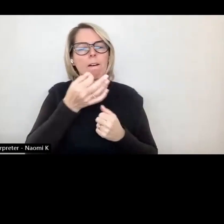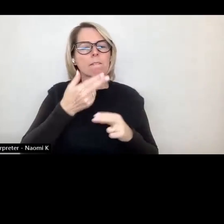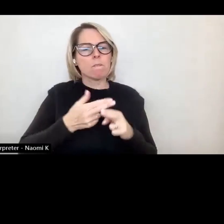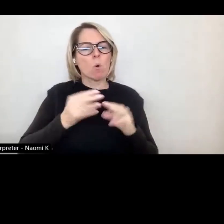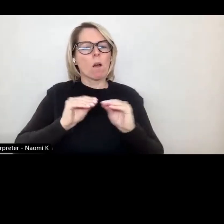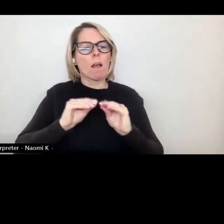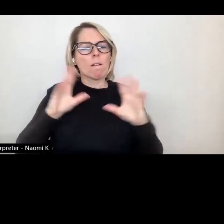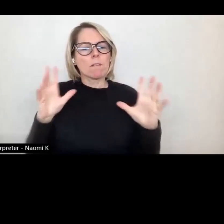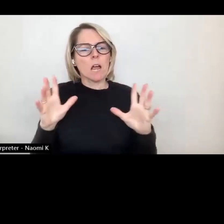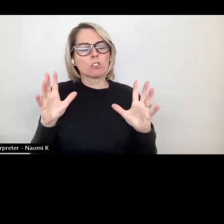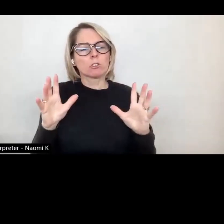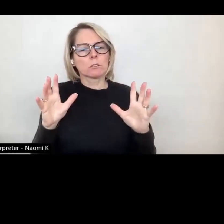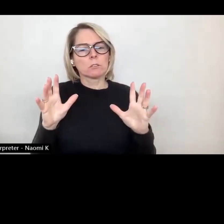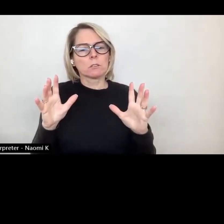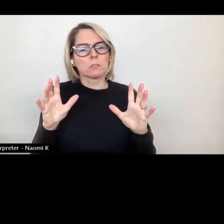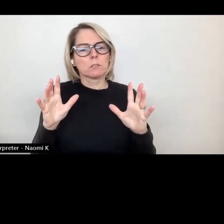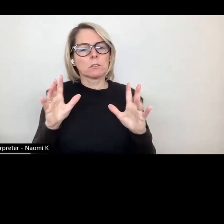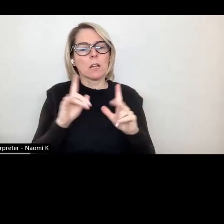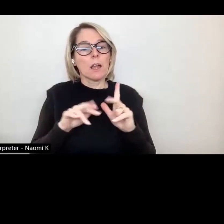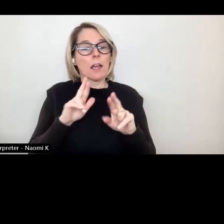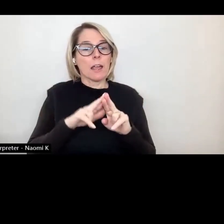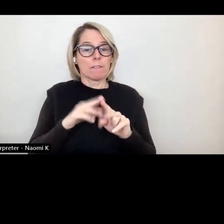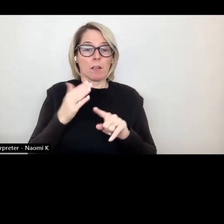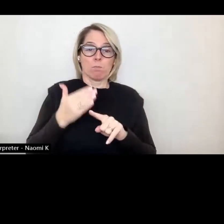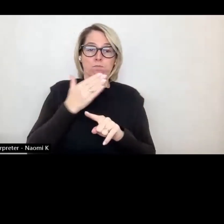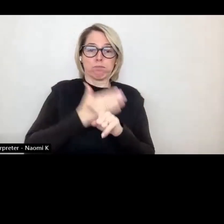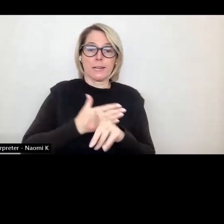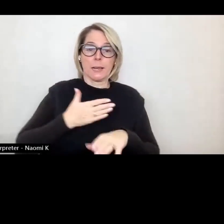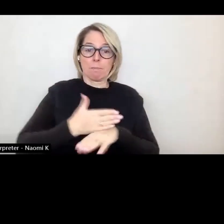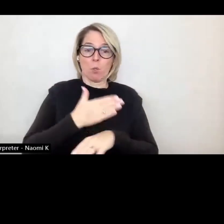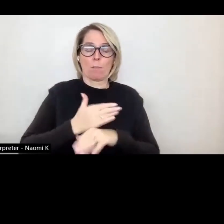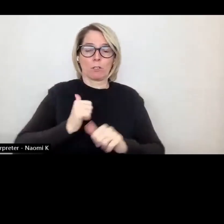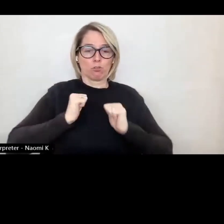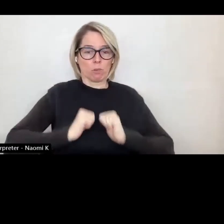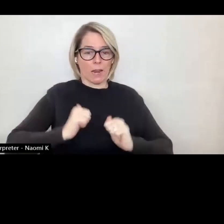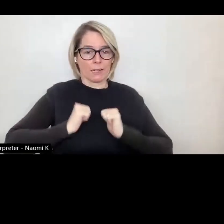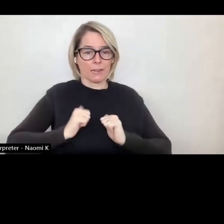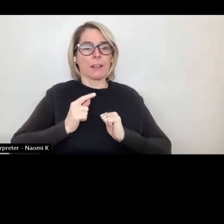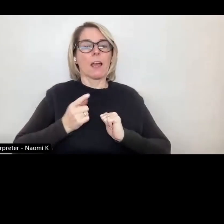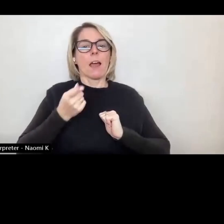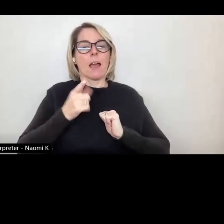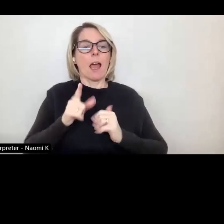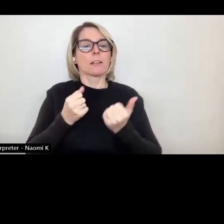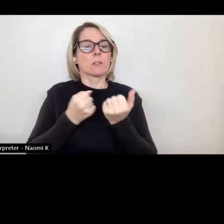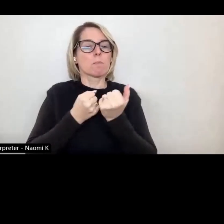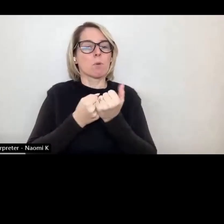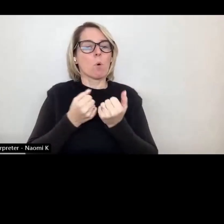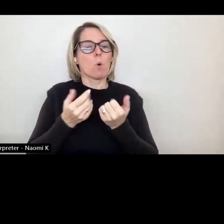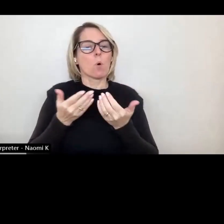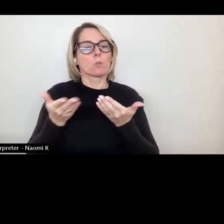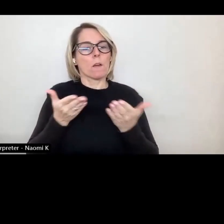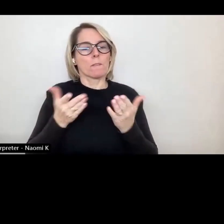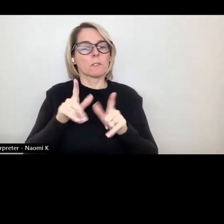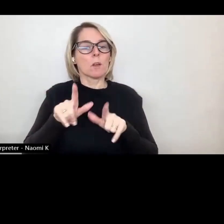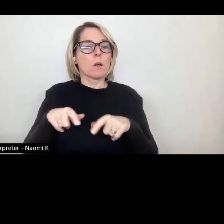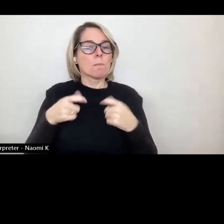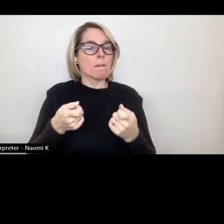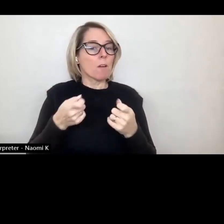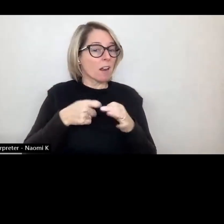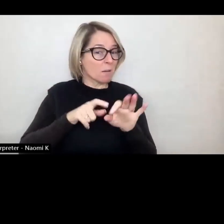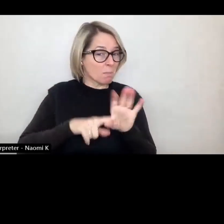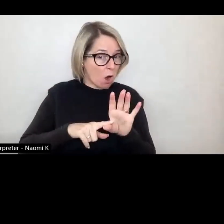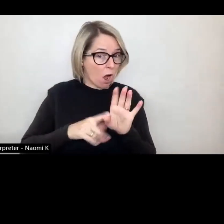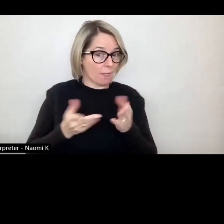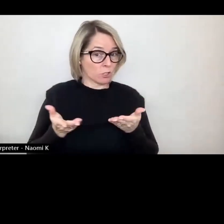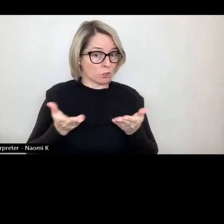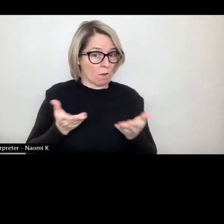training and support services are delivered by Service Providers or are Service Providers able to refer to appropriate other providers?